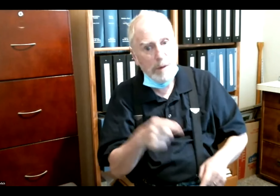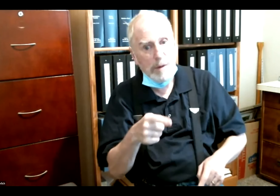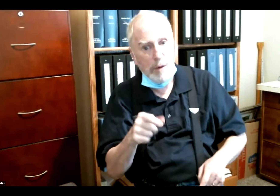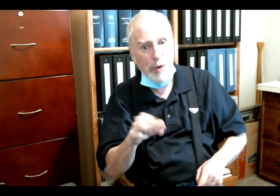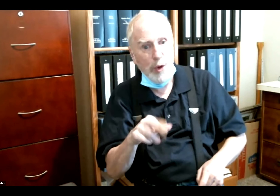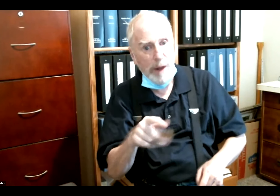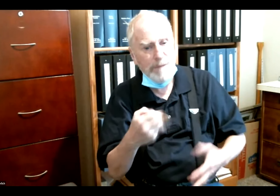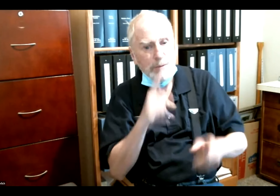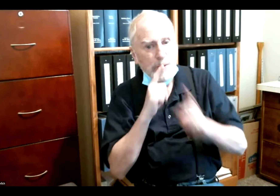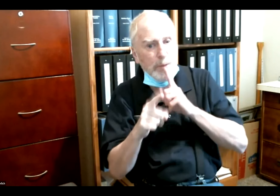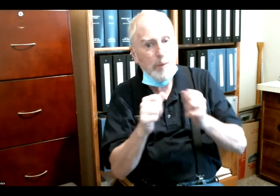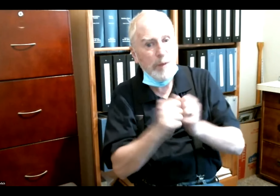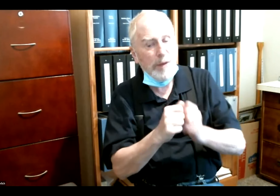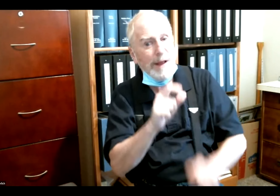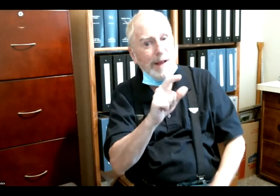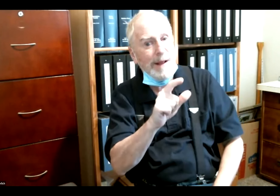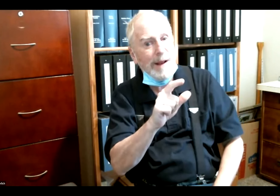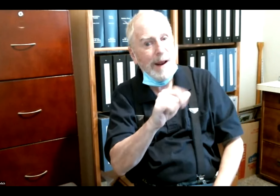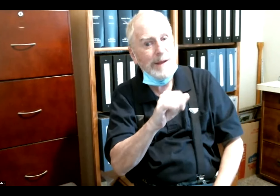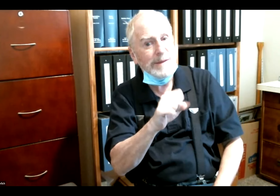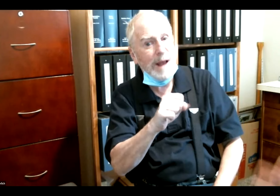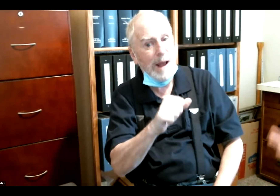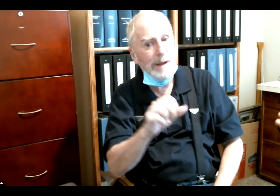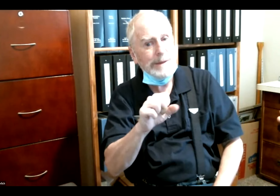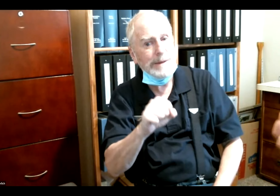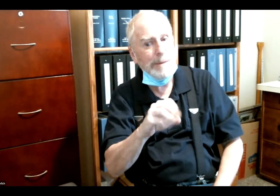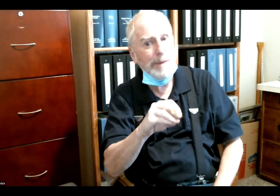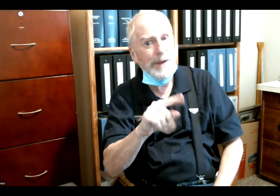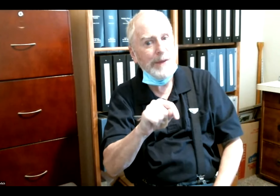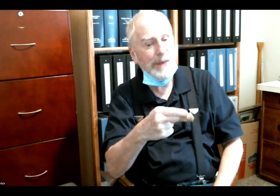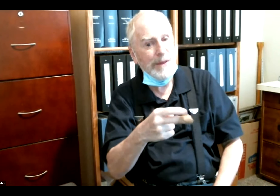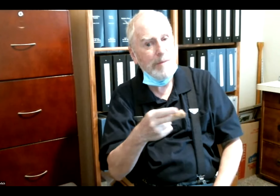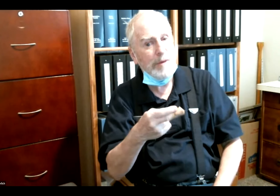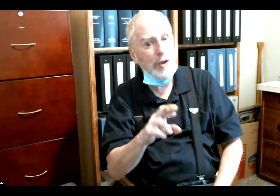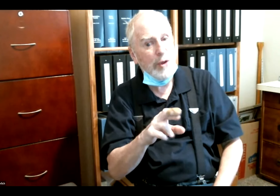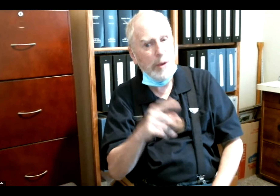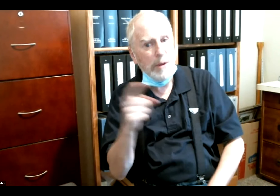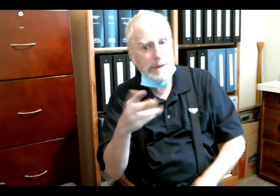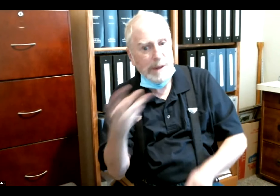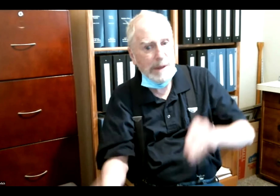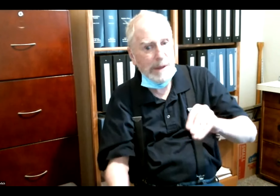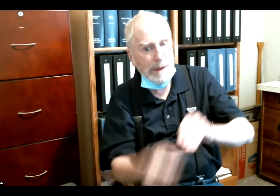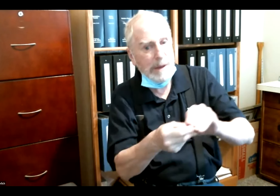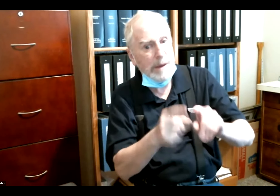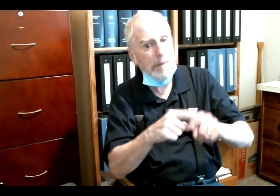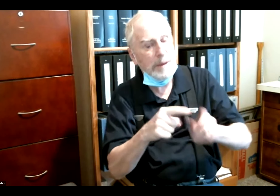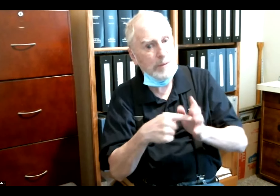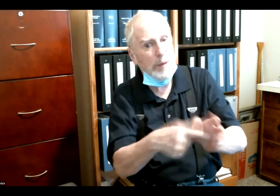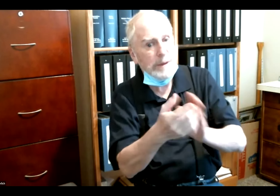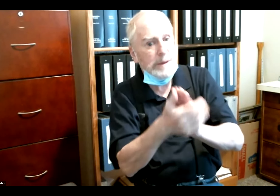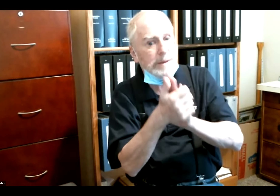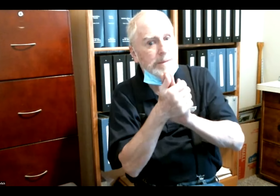someone that knows tactile interpretation. I know they talked to Lisa Smith at HR, including